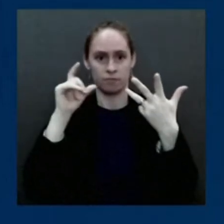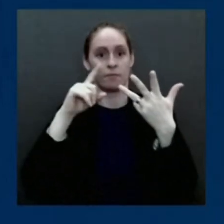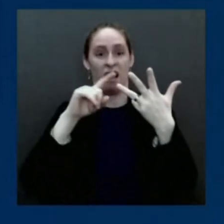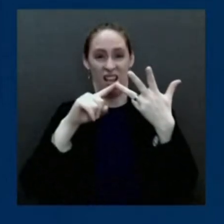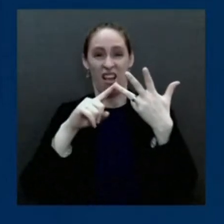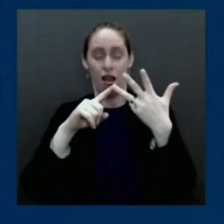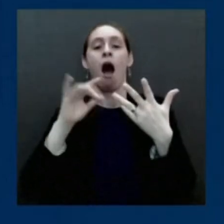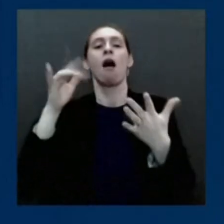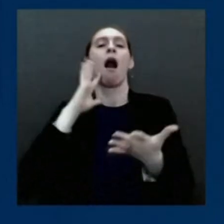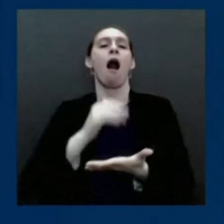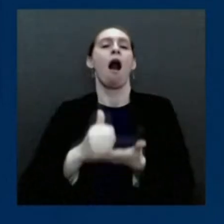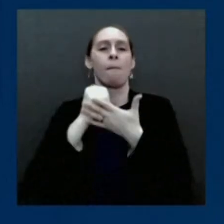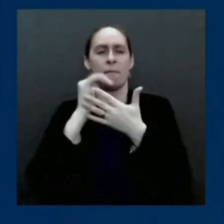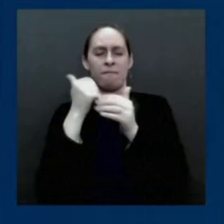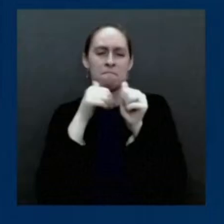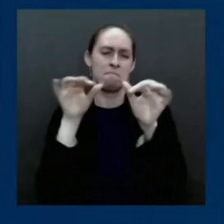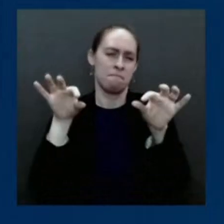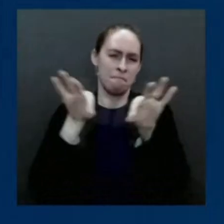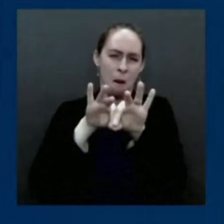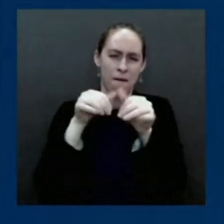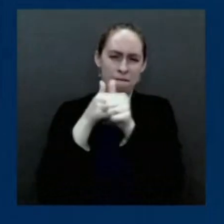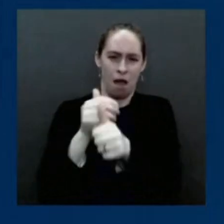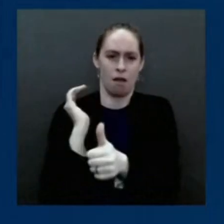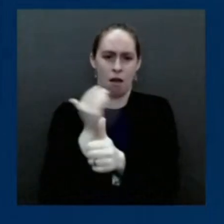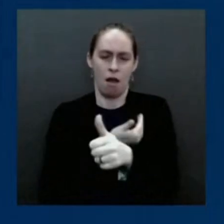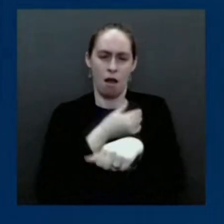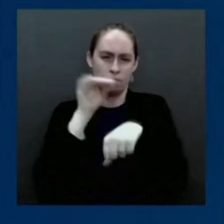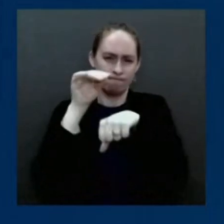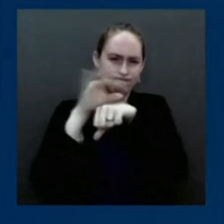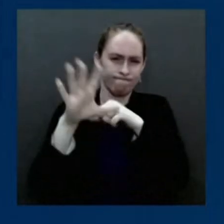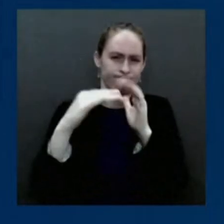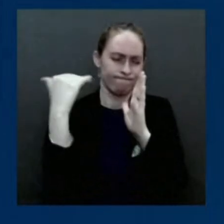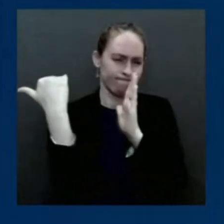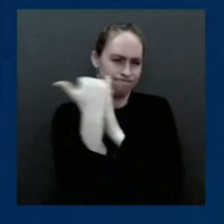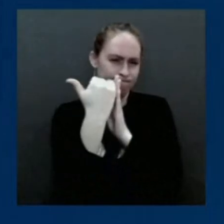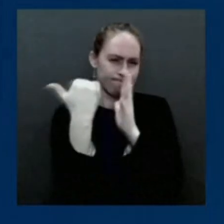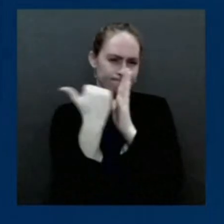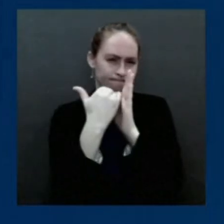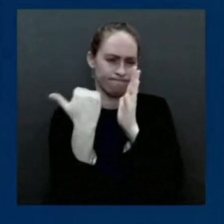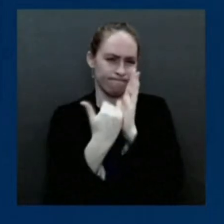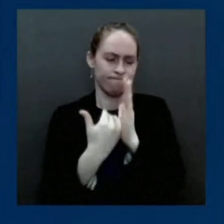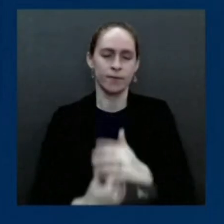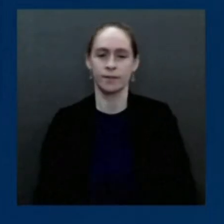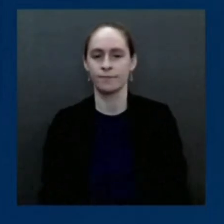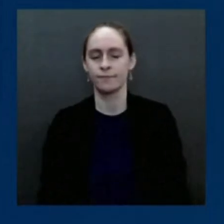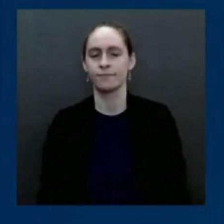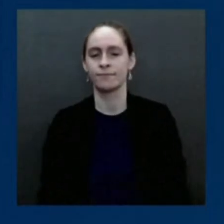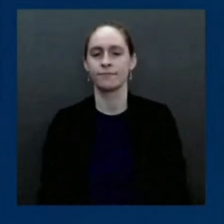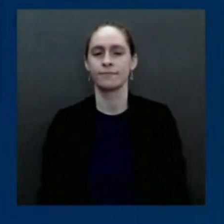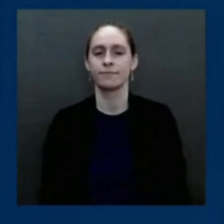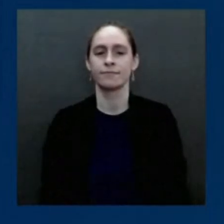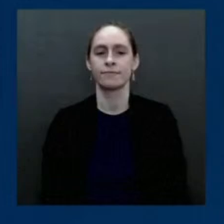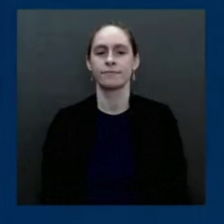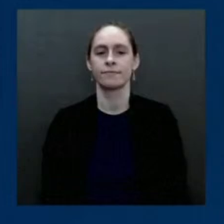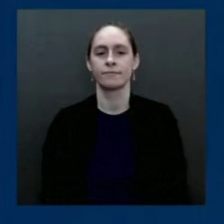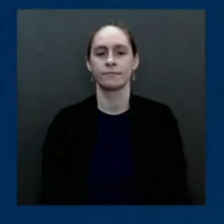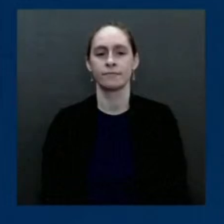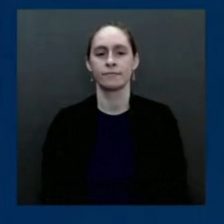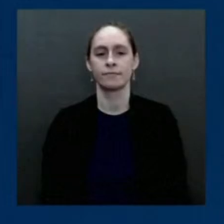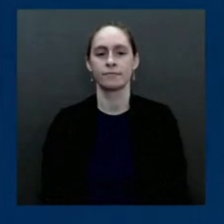OUR UPDATED RECOMMENDATIONS. LET ME WALK YOU THROUGH EXACTLY WHAT THESE NEW RECOMMENDATIONS MEAN FOR YOU.